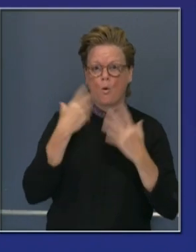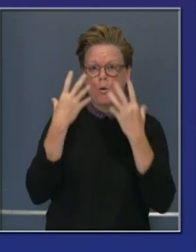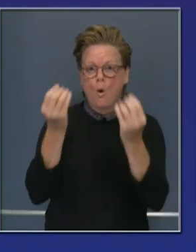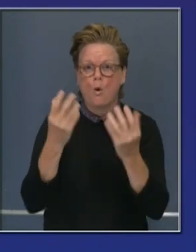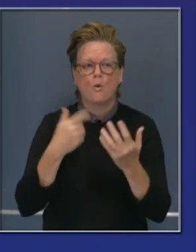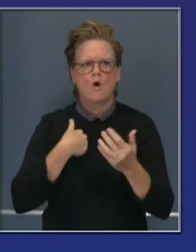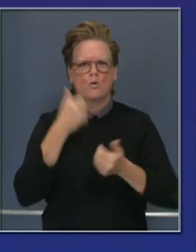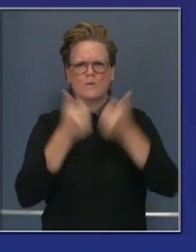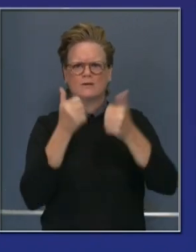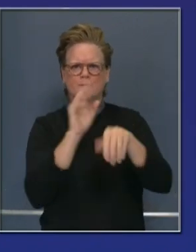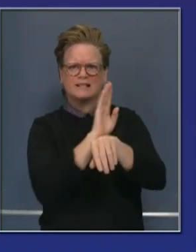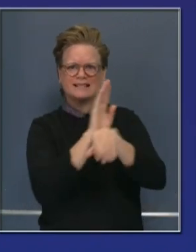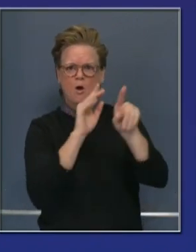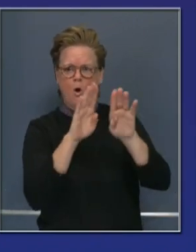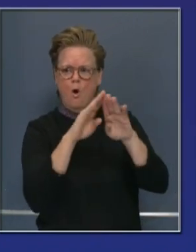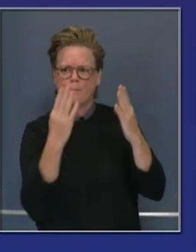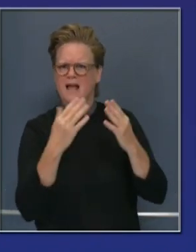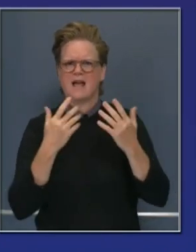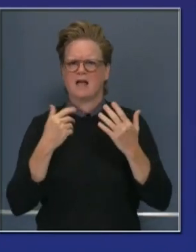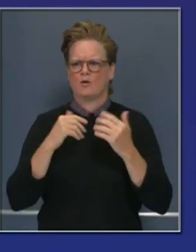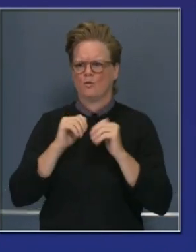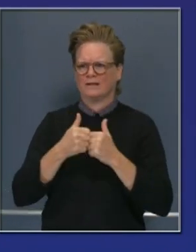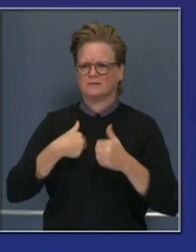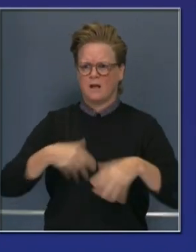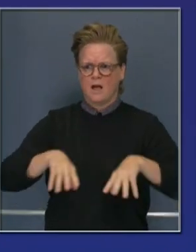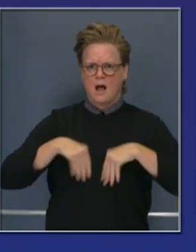STRATEGIES IN TERMS OF HOW WE BEGAN TO MODIFY OUR STAY AT